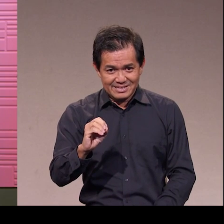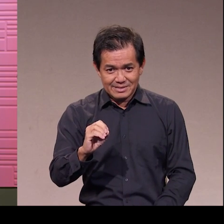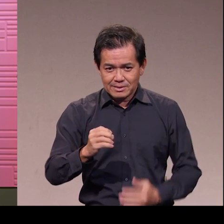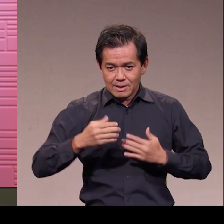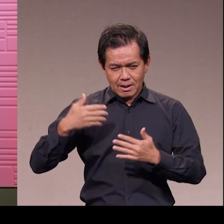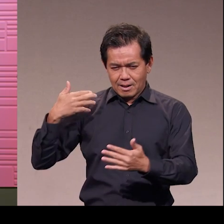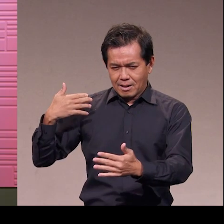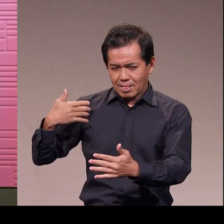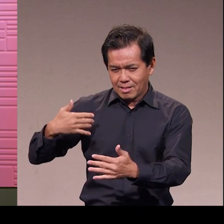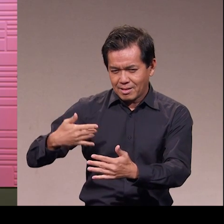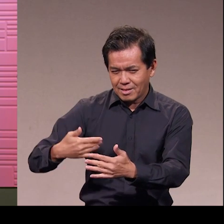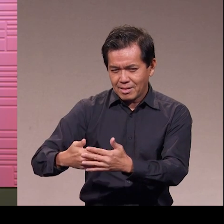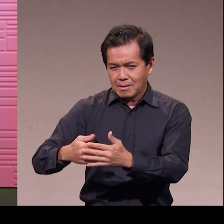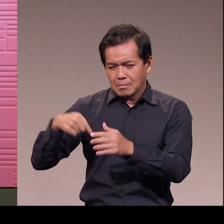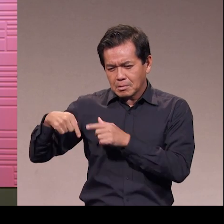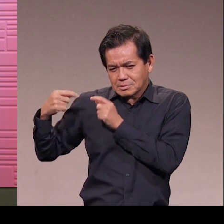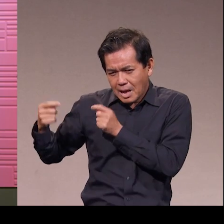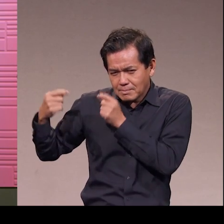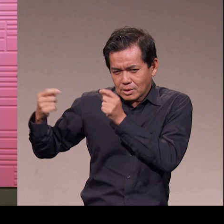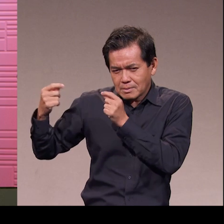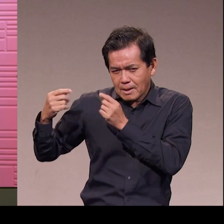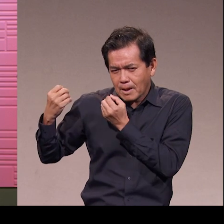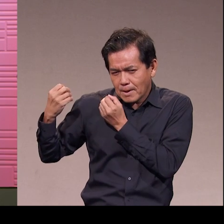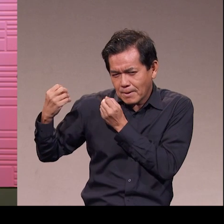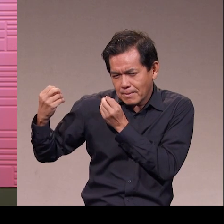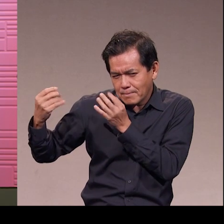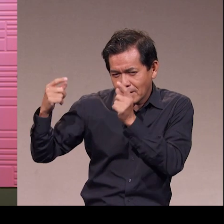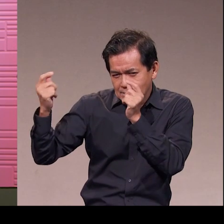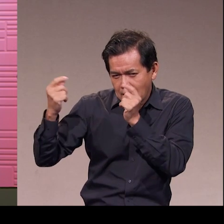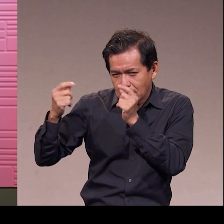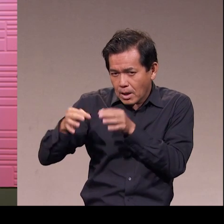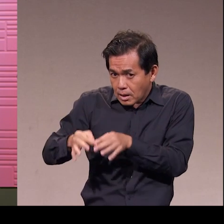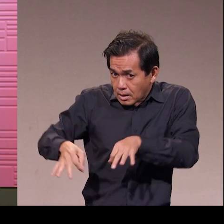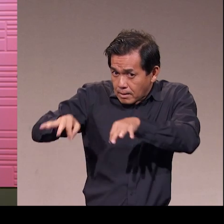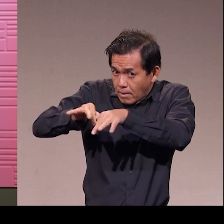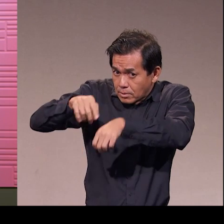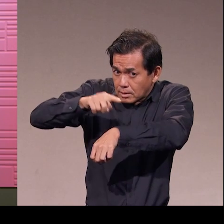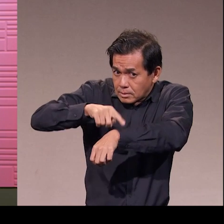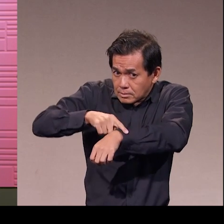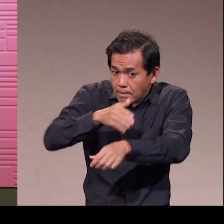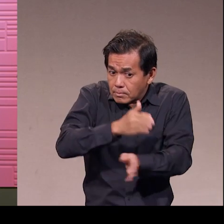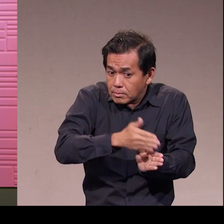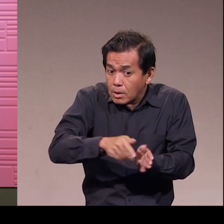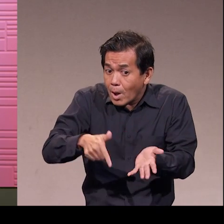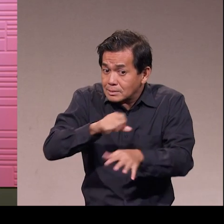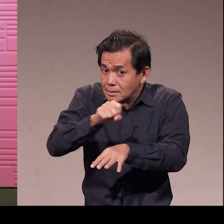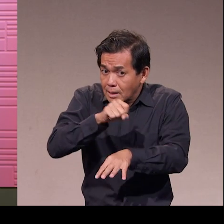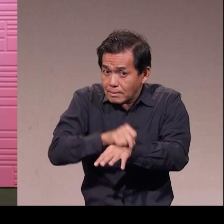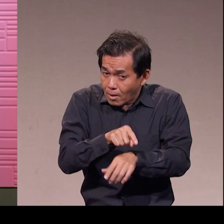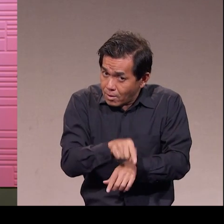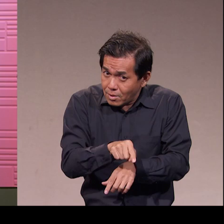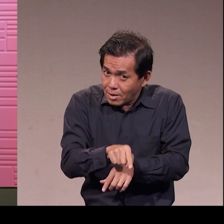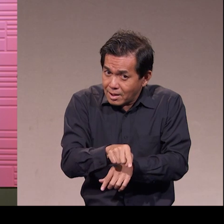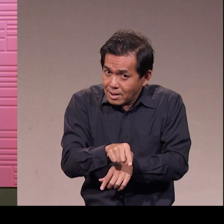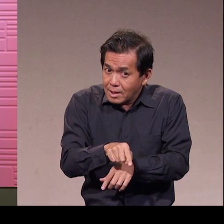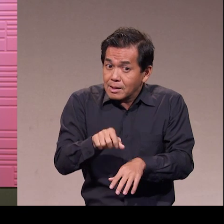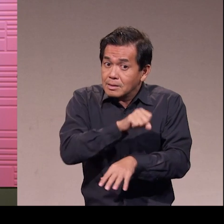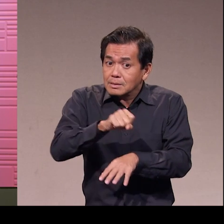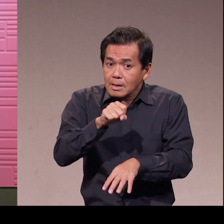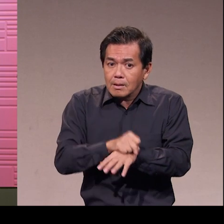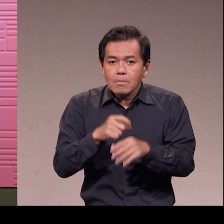celebrating a significant milestone for Singapore. Indeed Singapore's success and